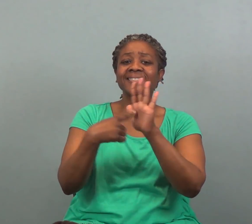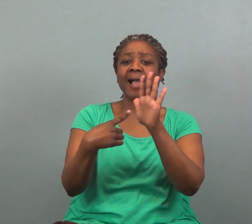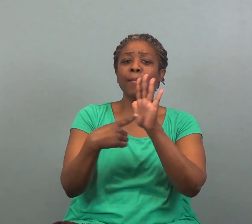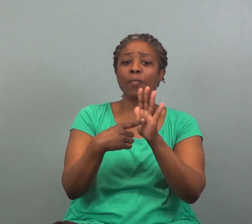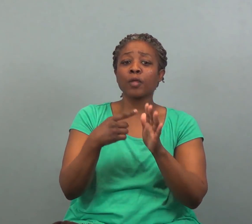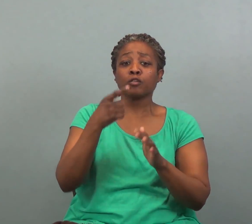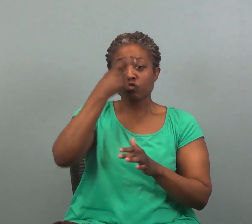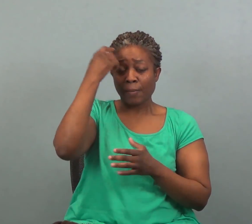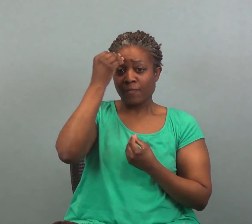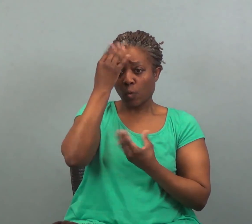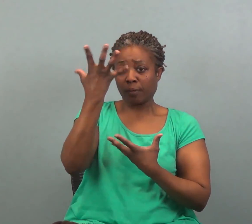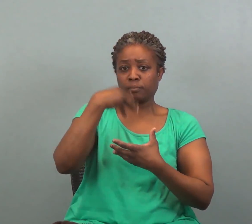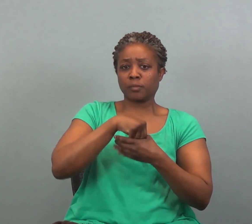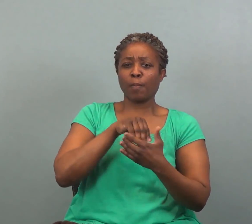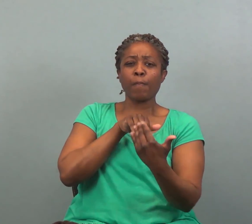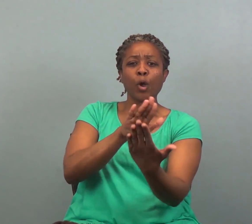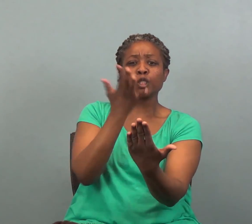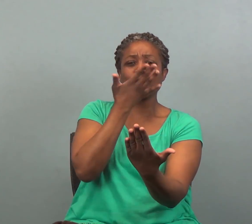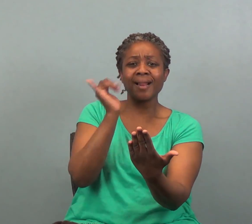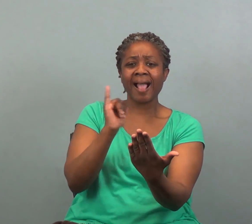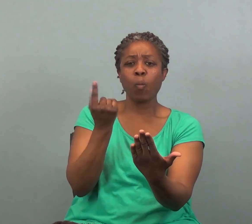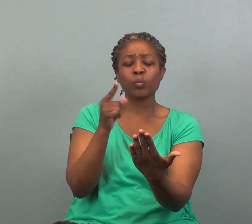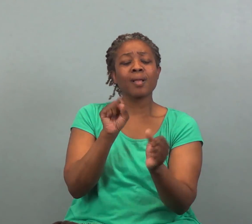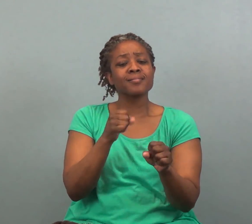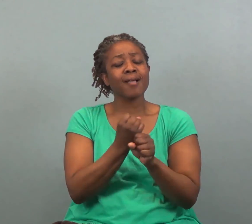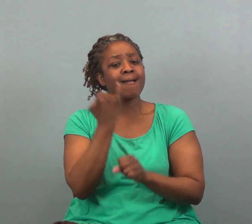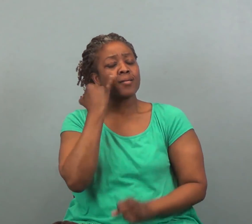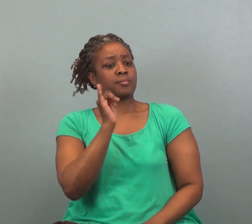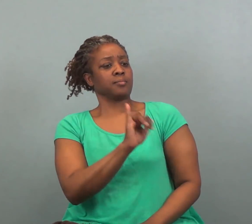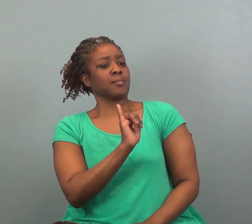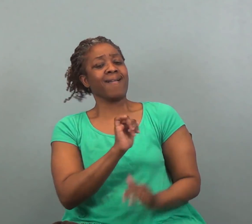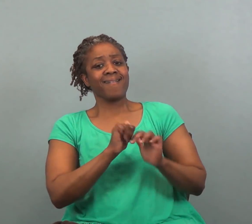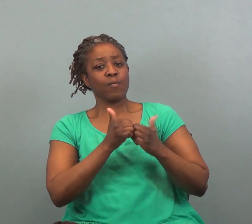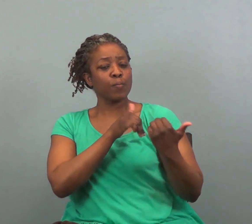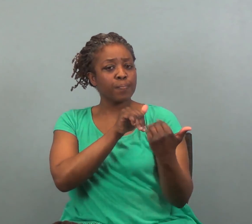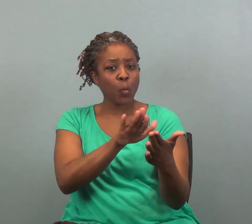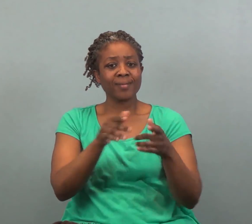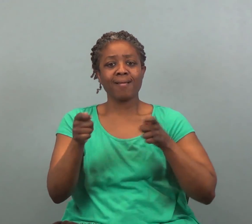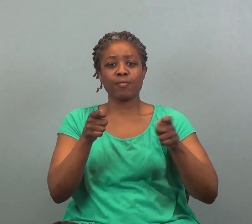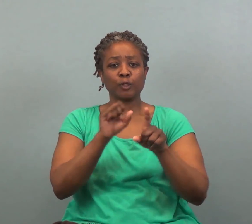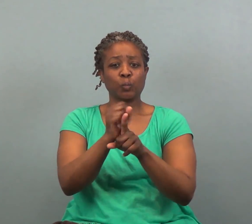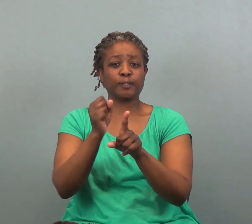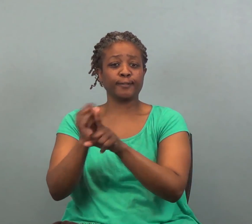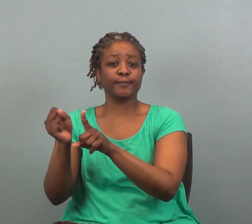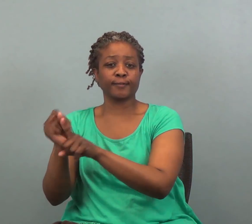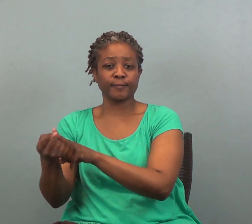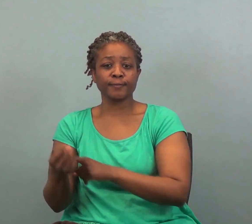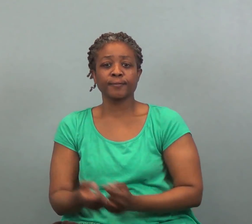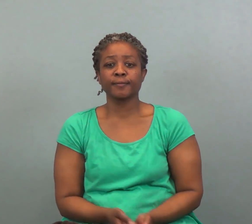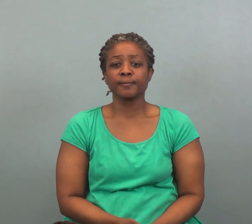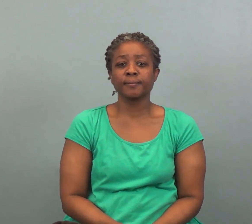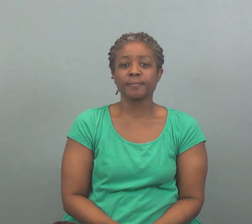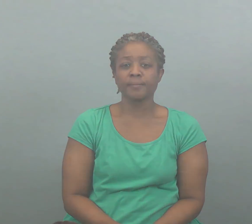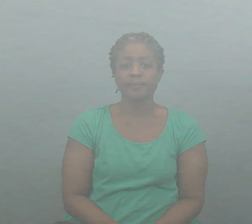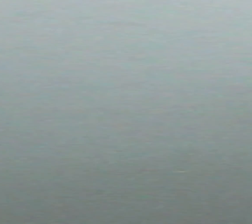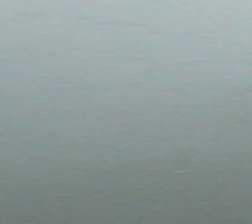Through the examples of trauma-informed approach, you'll begin to gain an understanding of how to approach and manage certain situations.